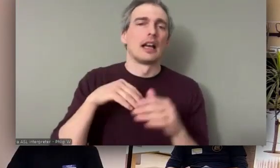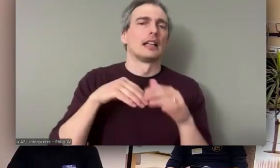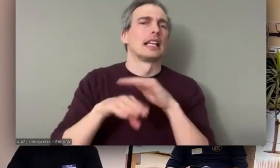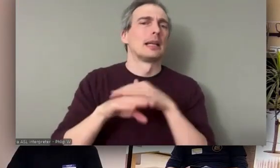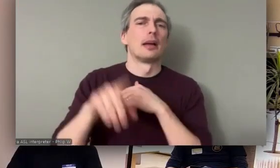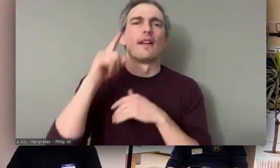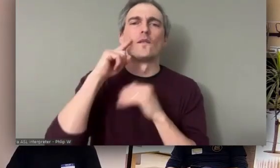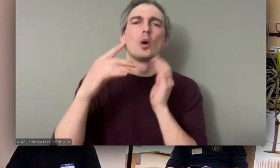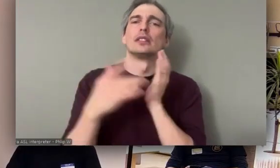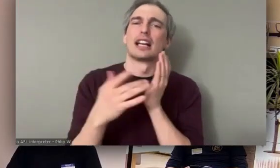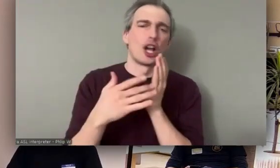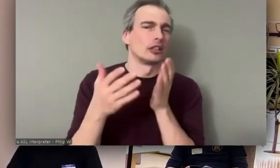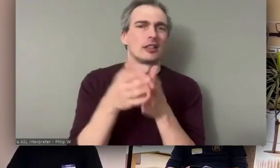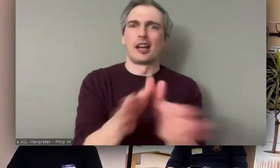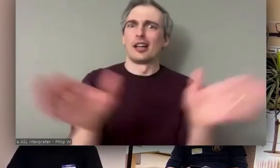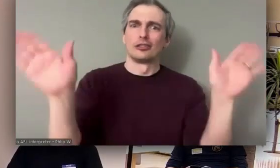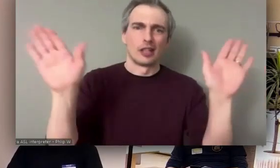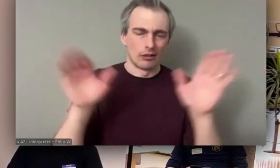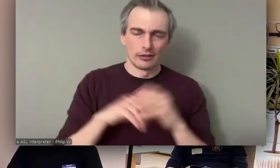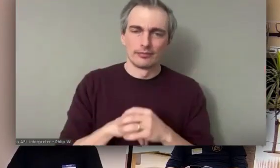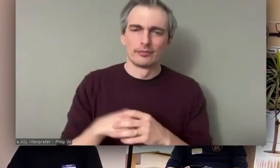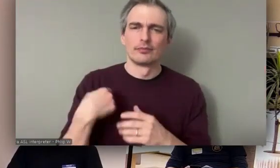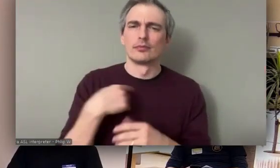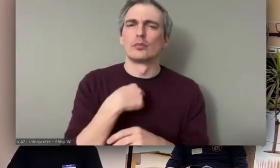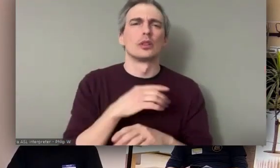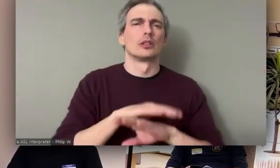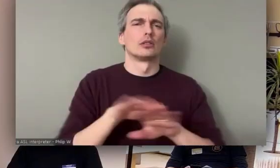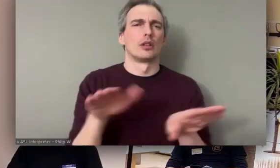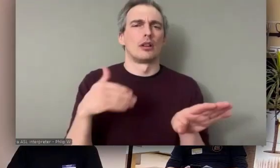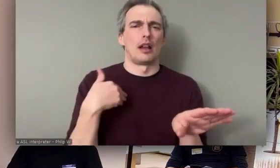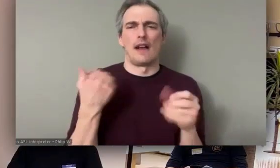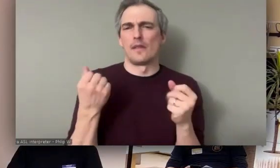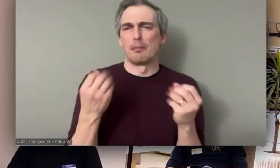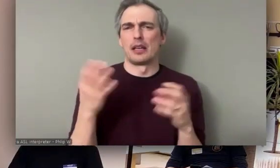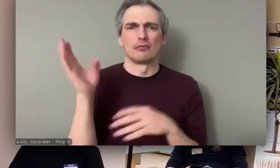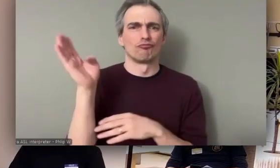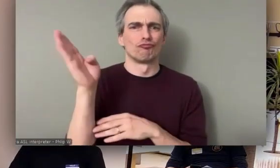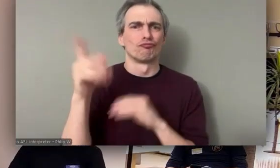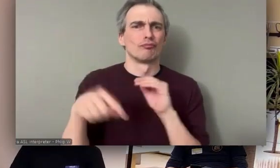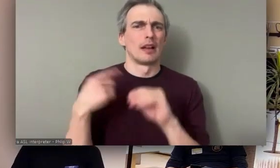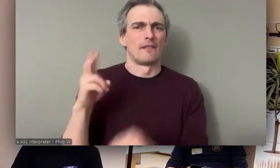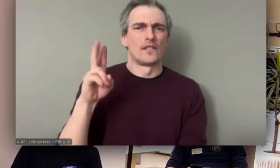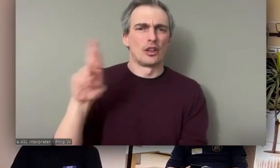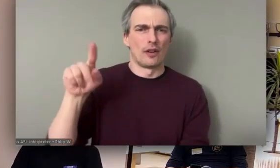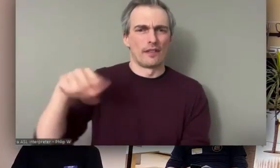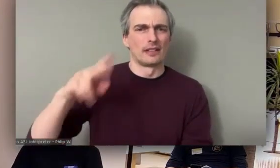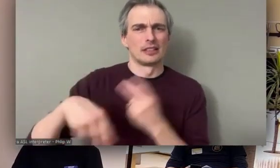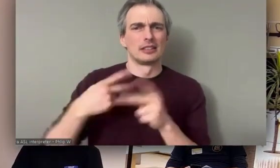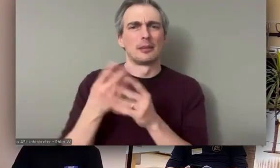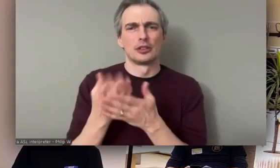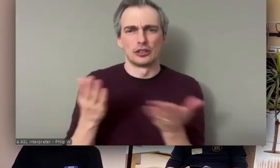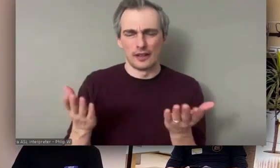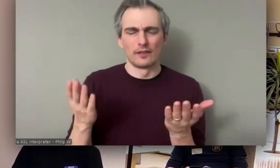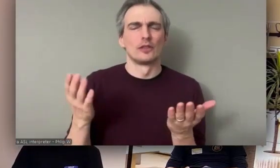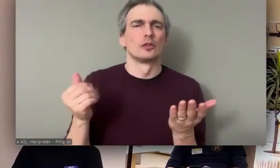And we don't have so much talks on VR, on these kinds of stuff. So thank you for that, and for the lessons.